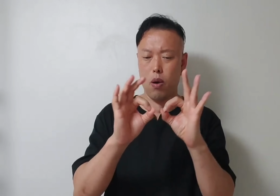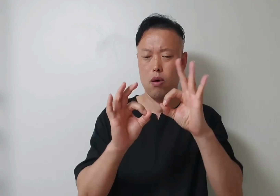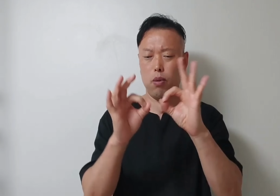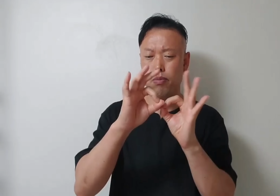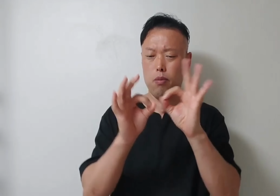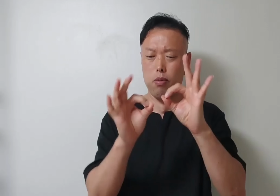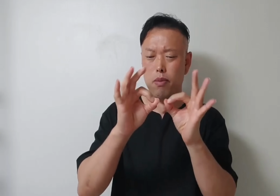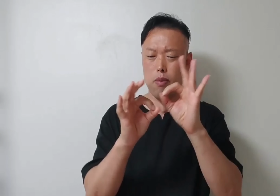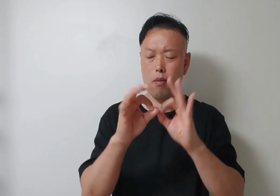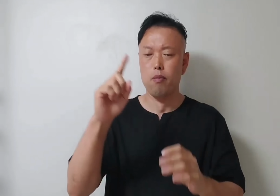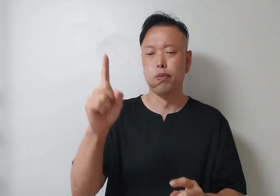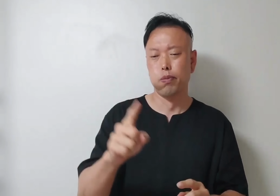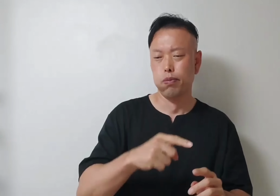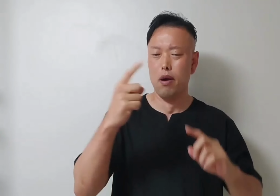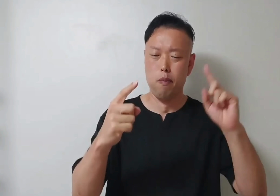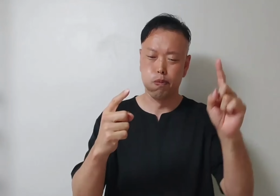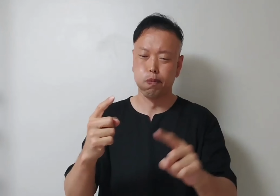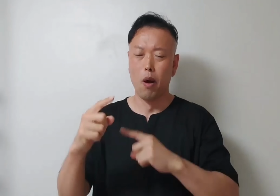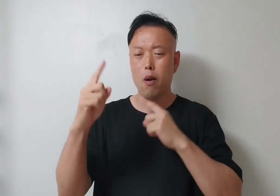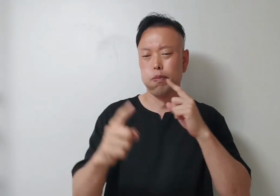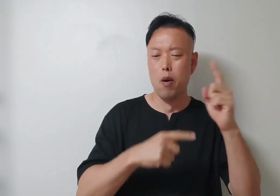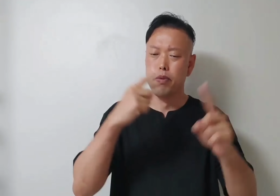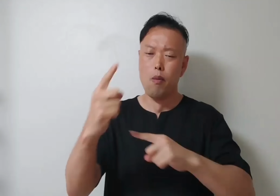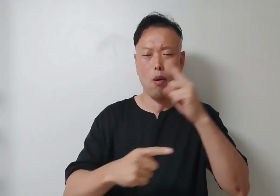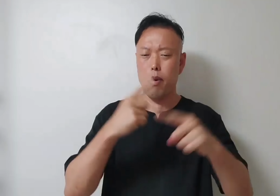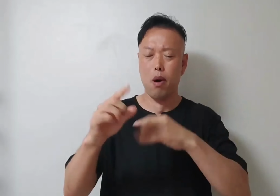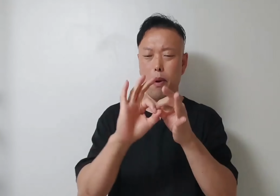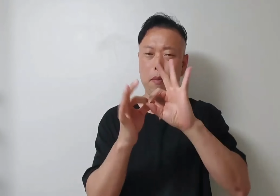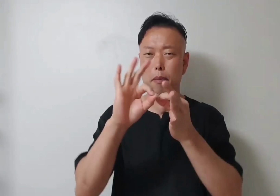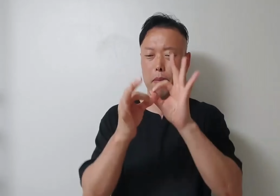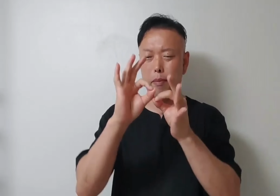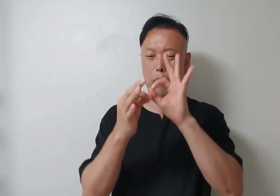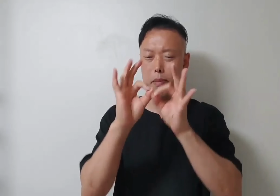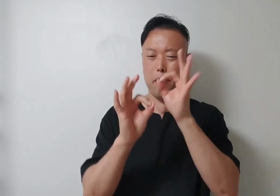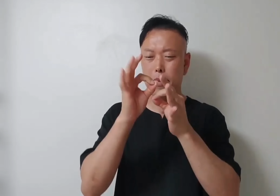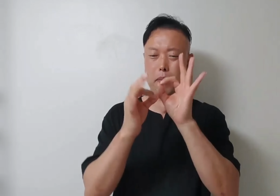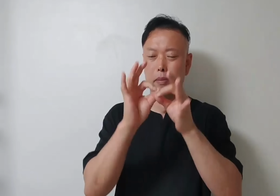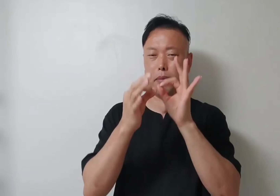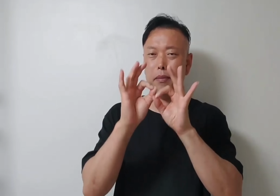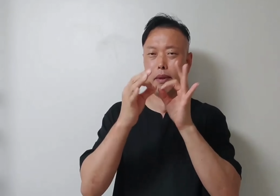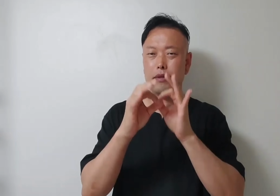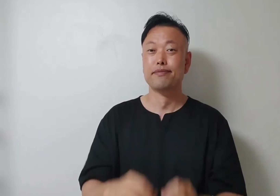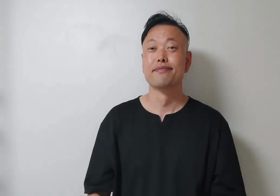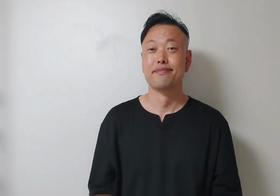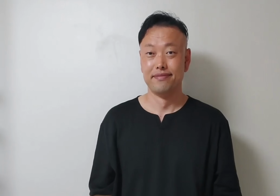two electrons colliding and electrons spinning around.